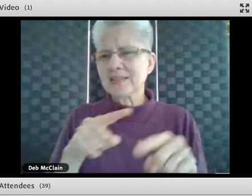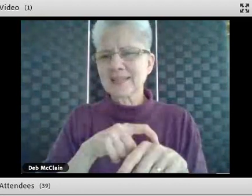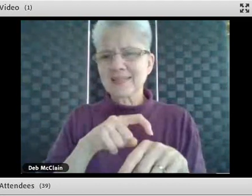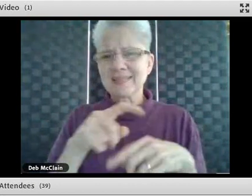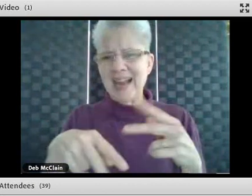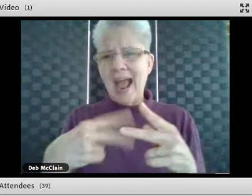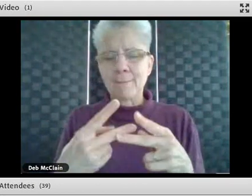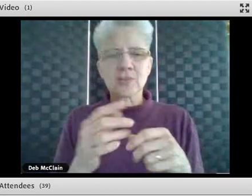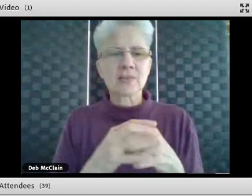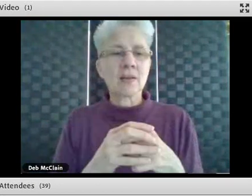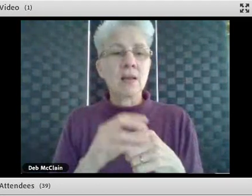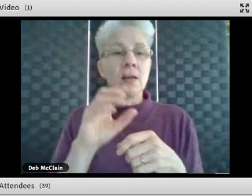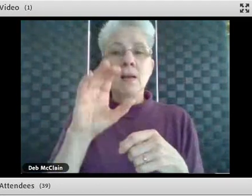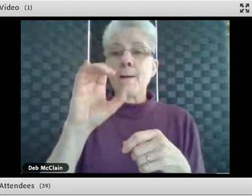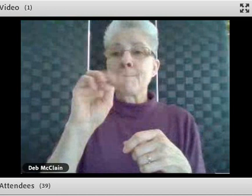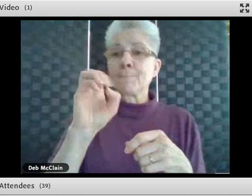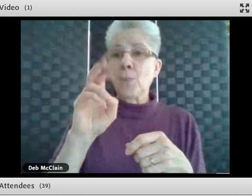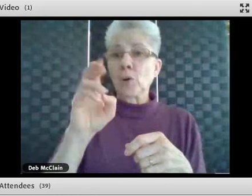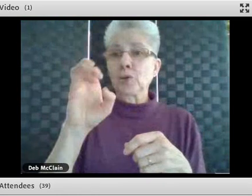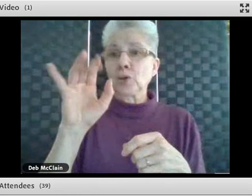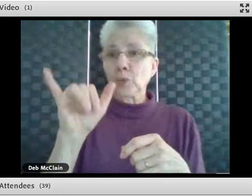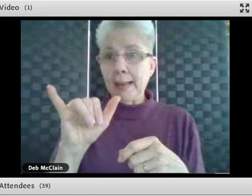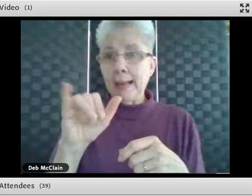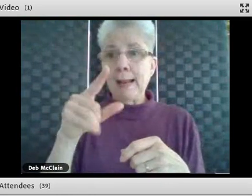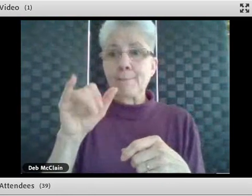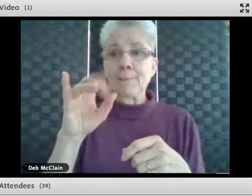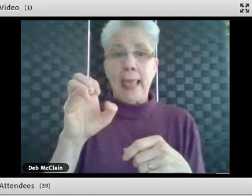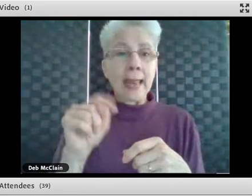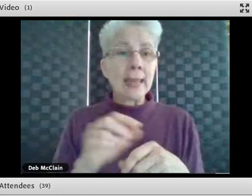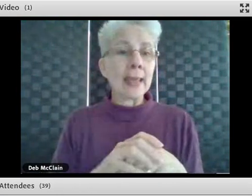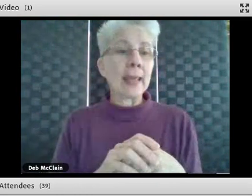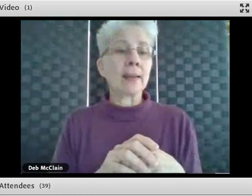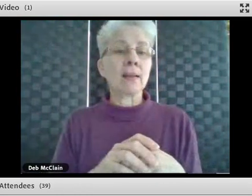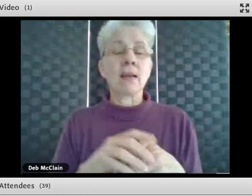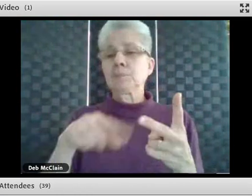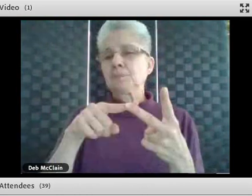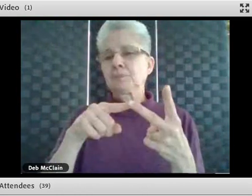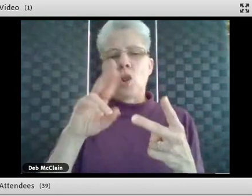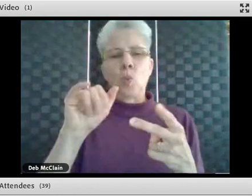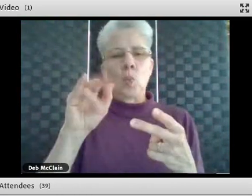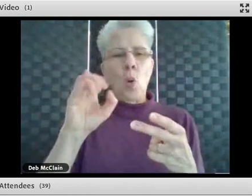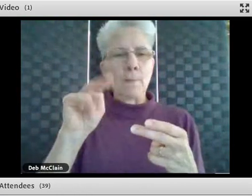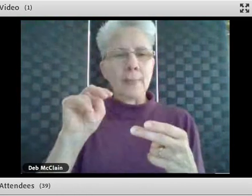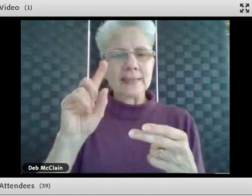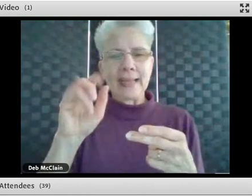There's a mercury a planet, Mercury the Roman deity, there's also mercury.